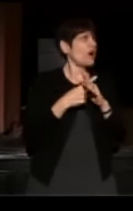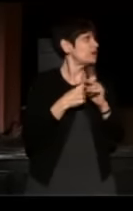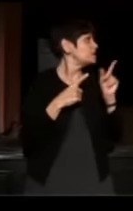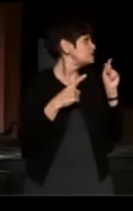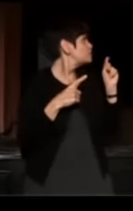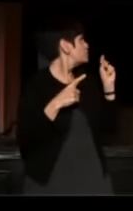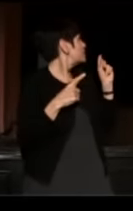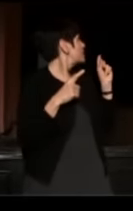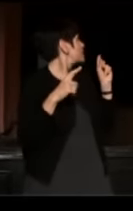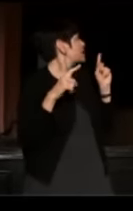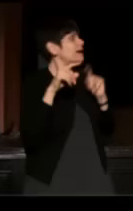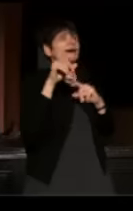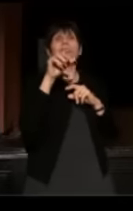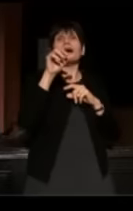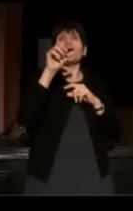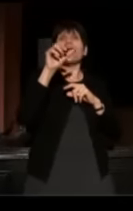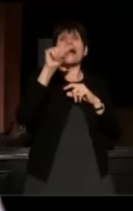They're really fun. Oh, and subscribe to our podcast